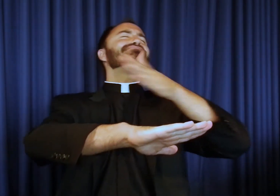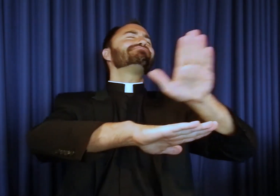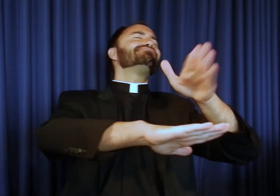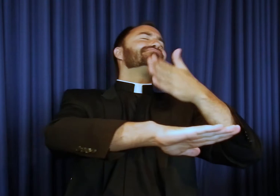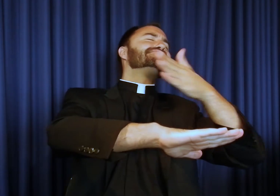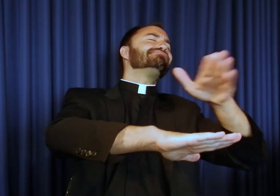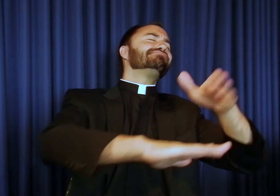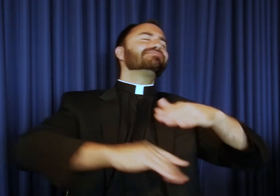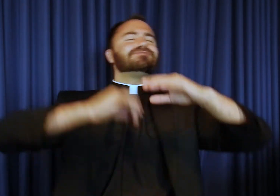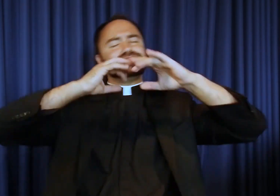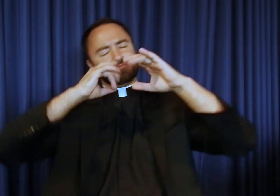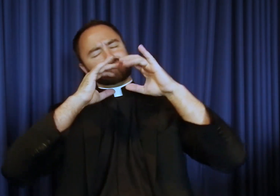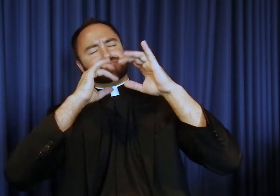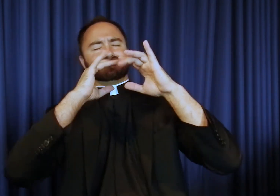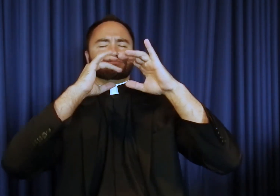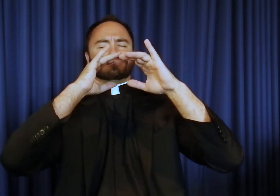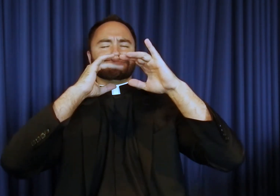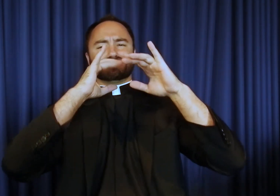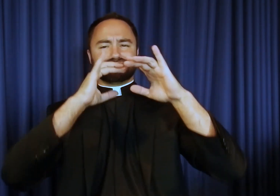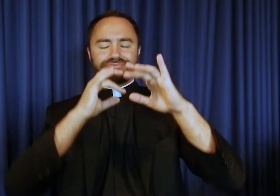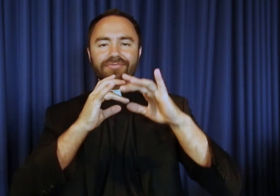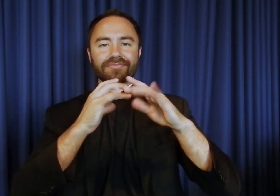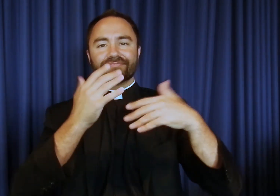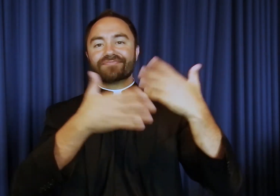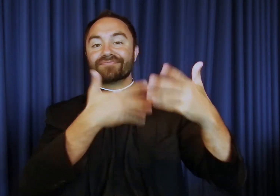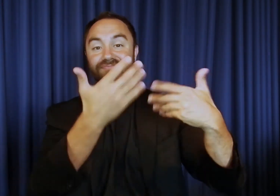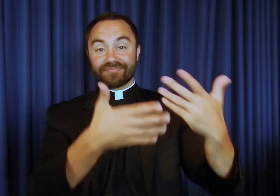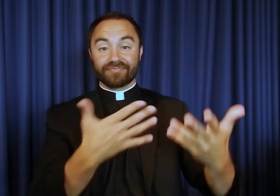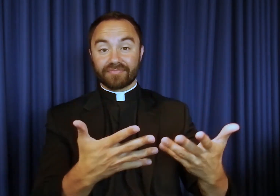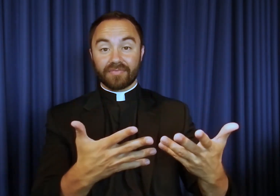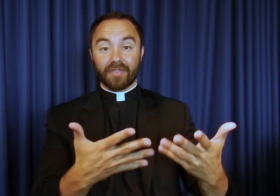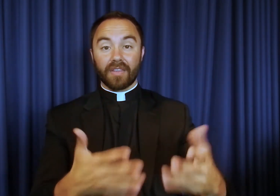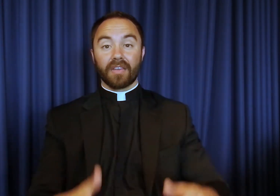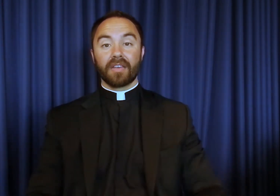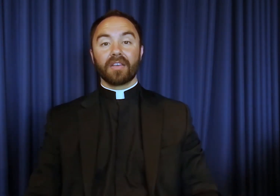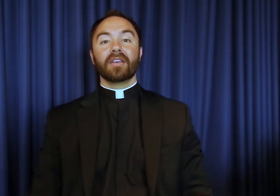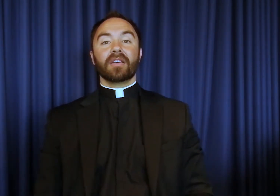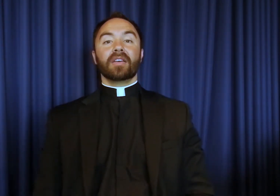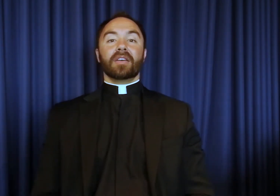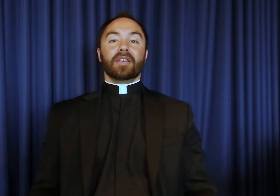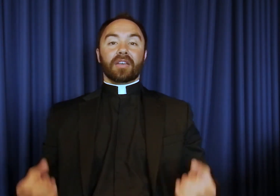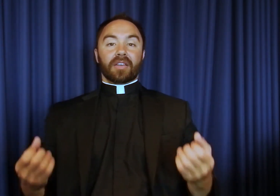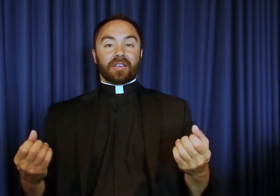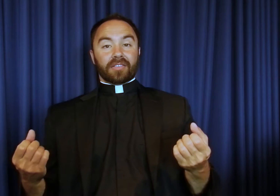singing along with us and blowing the trumpet blasts and many other such